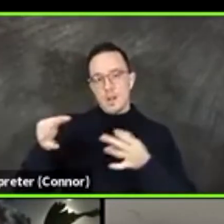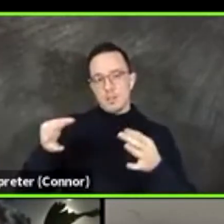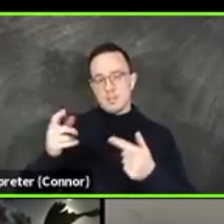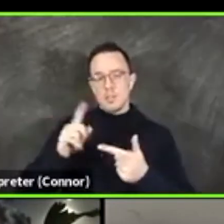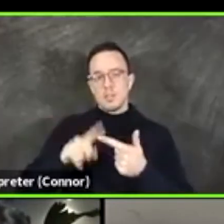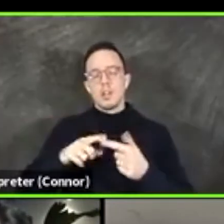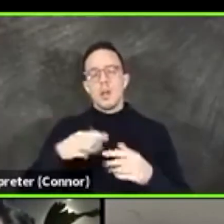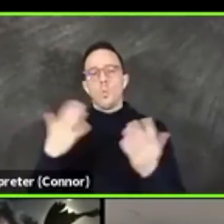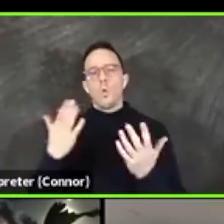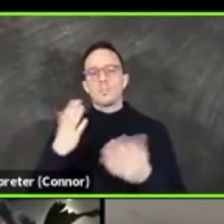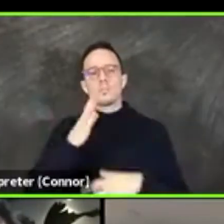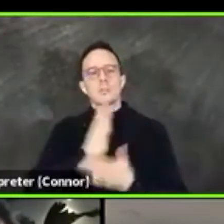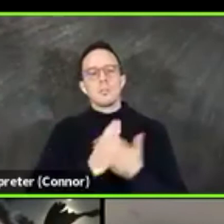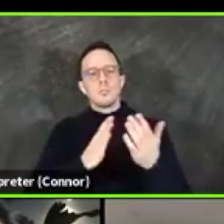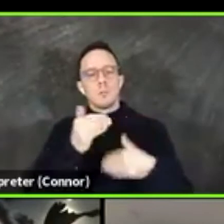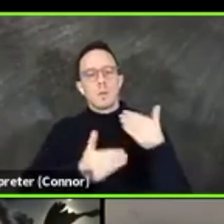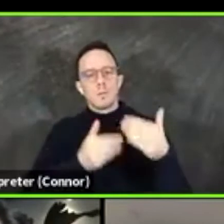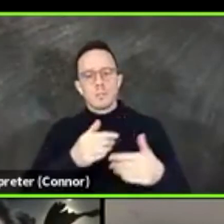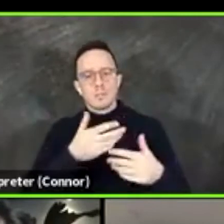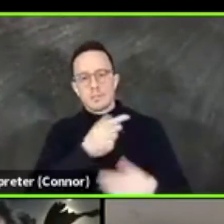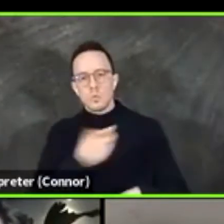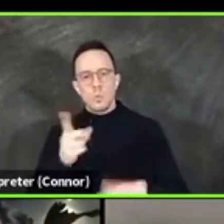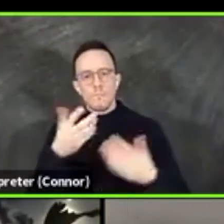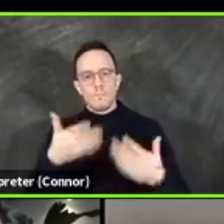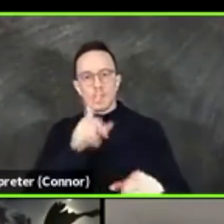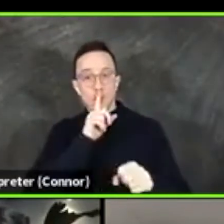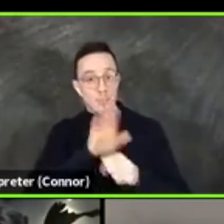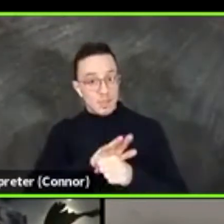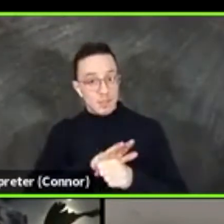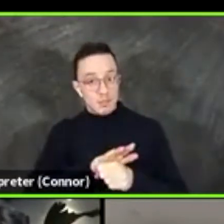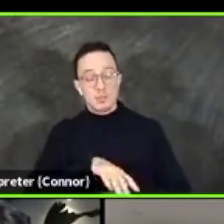HAVE, COMMITTED TO? AND WHAT ARE NEXT STEPS THAT YOU